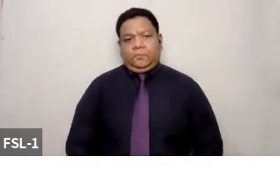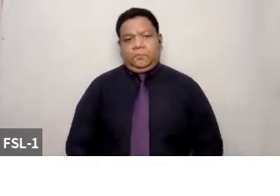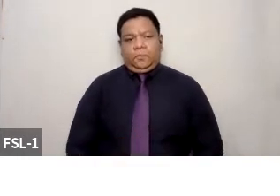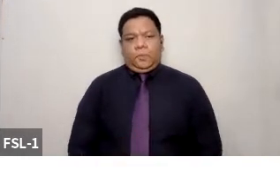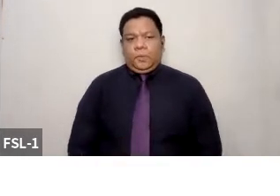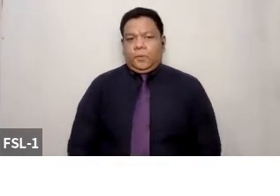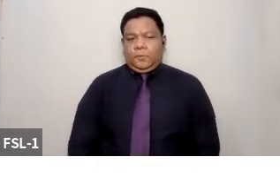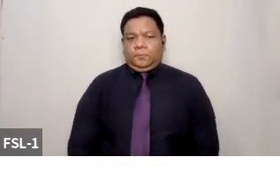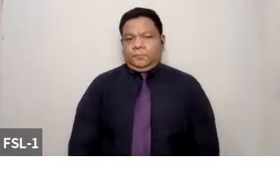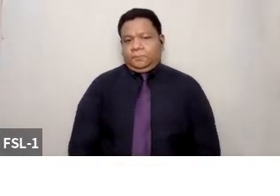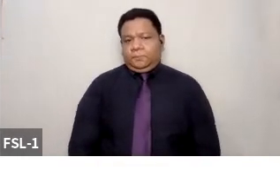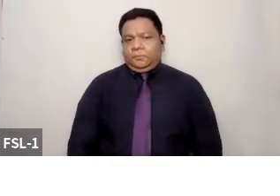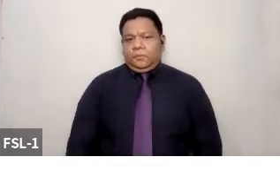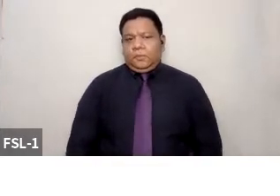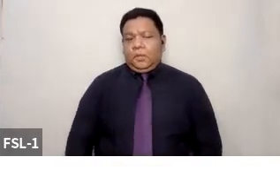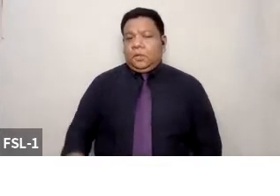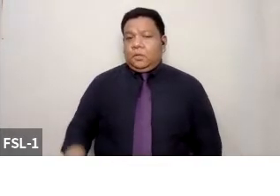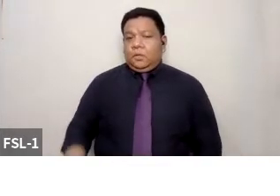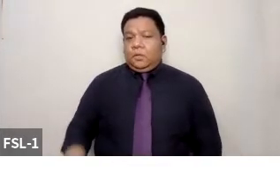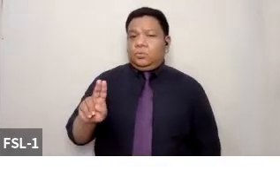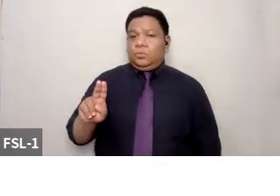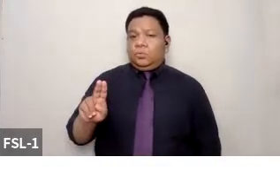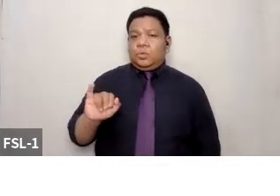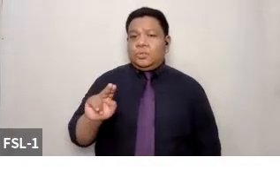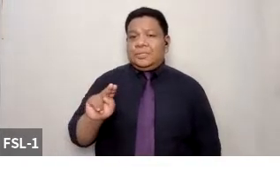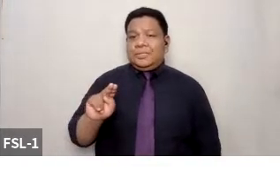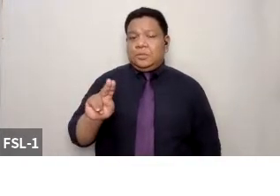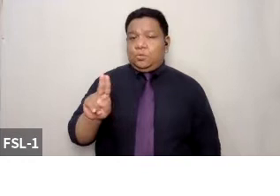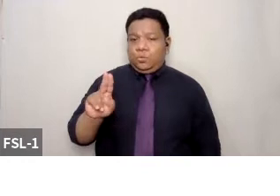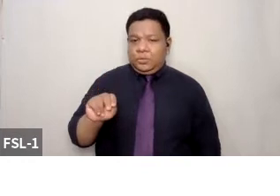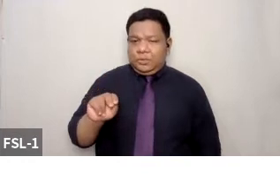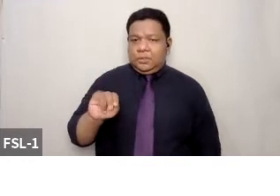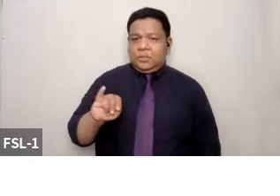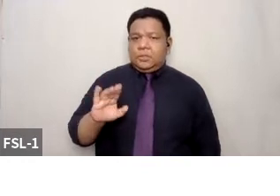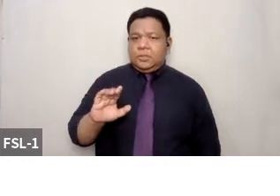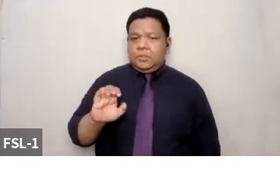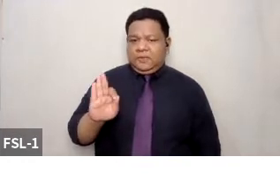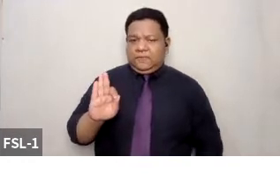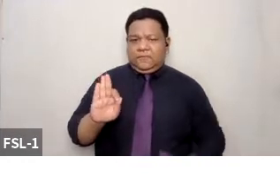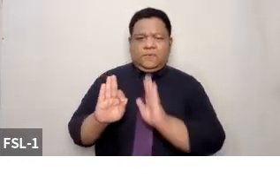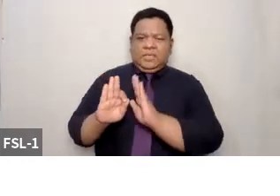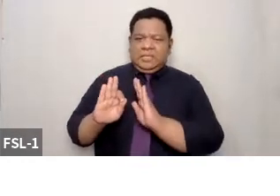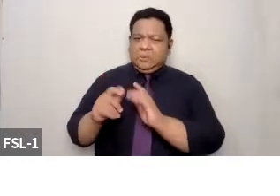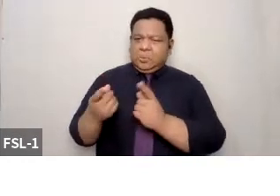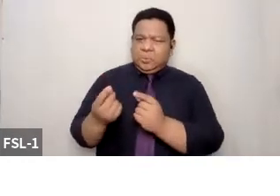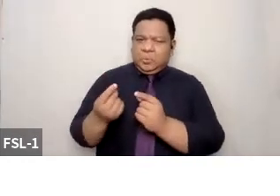So this is the role of UNICEF in the Covax facility.